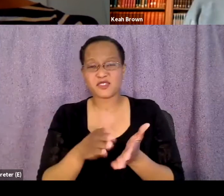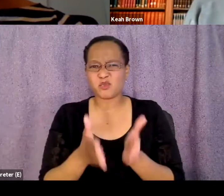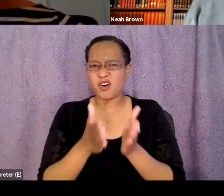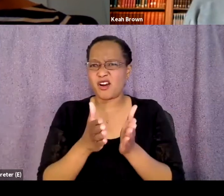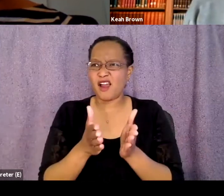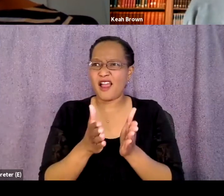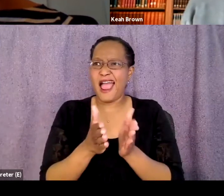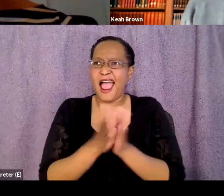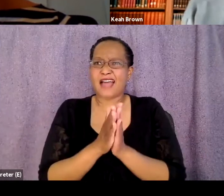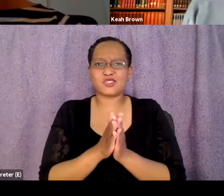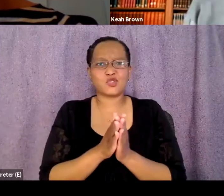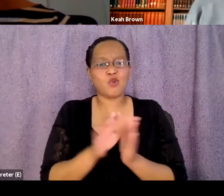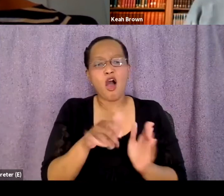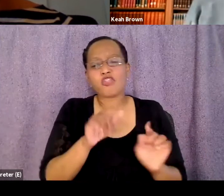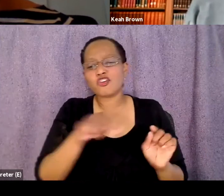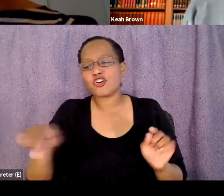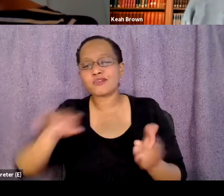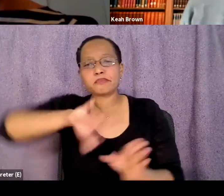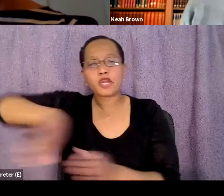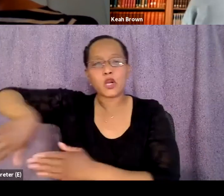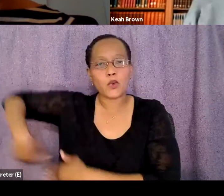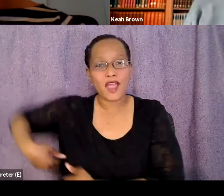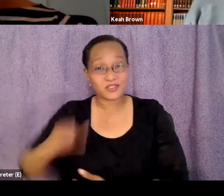if you're black to put everything else away or if you're queer, put everything else away.